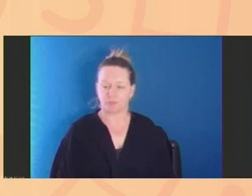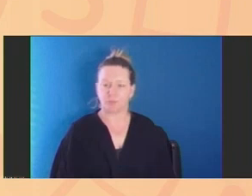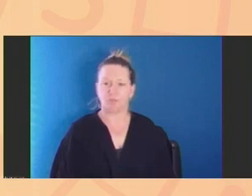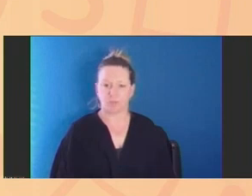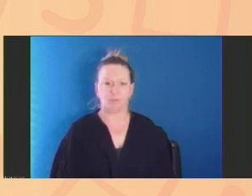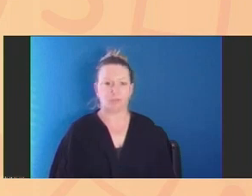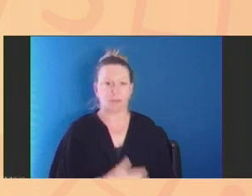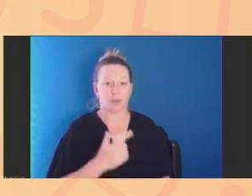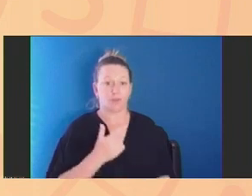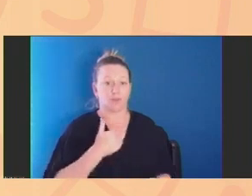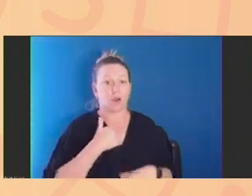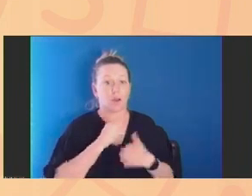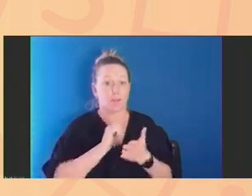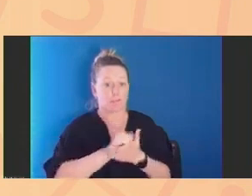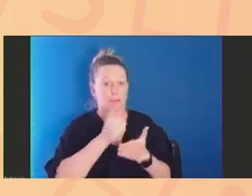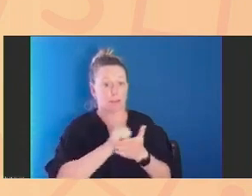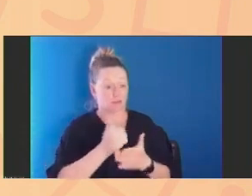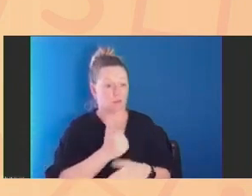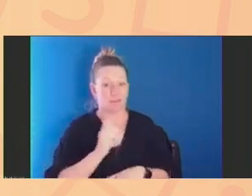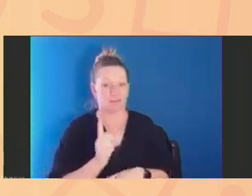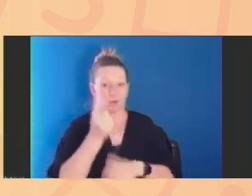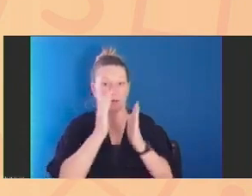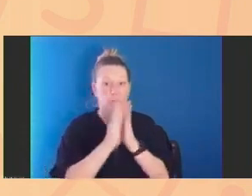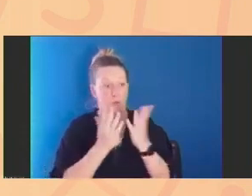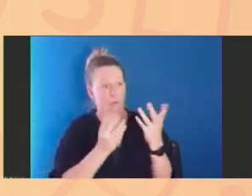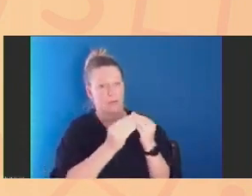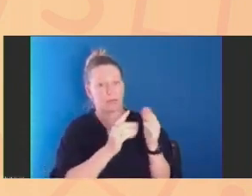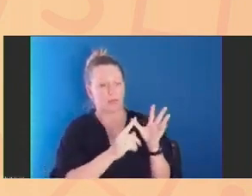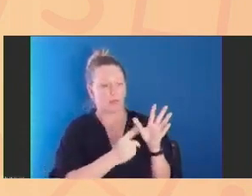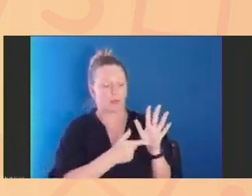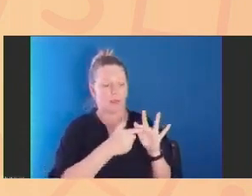book with Alison Lester last year.